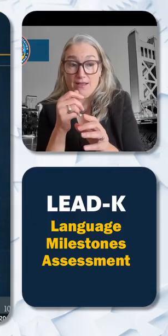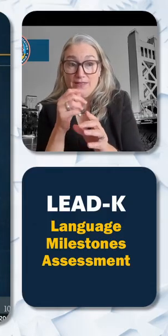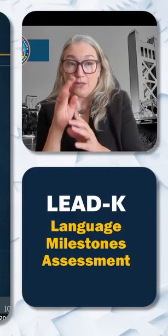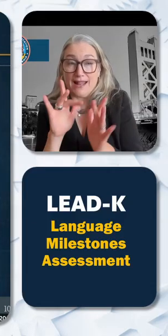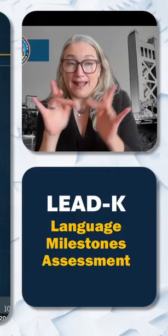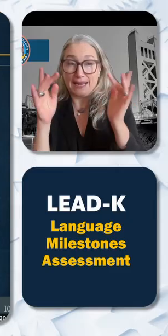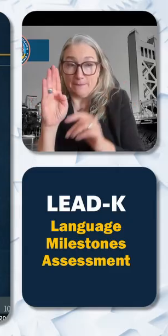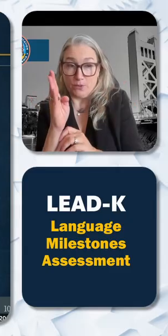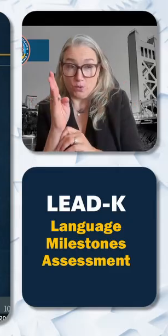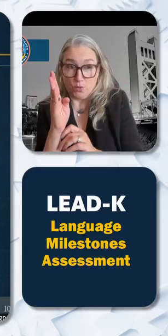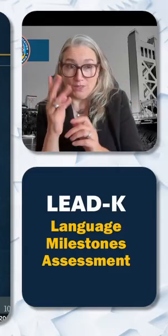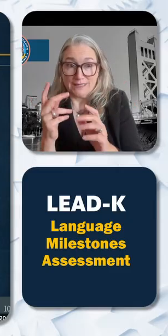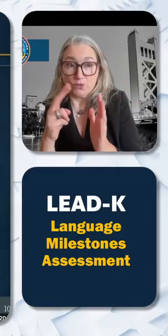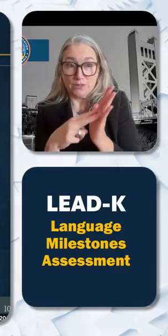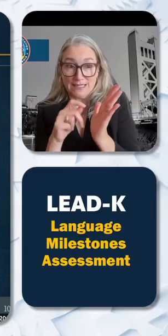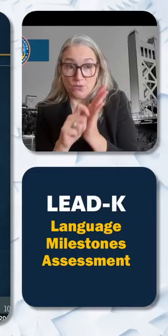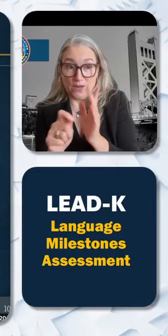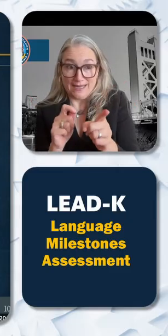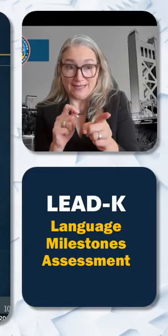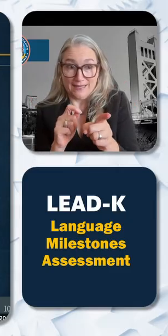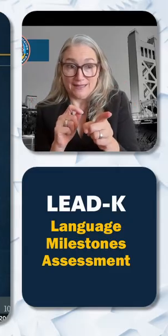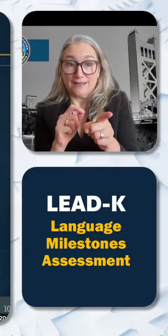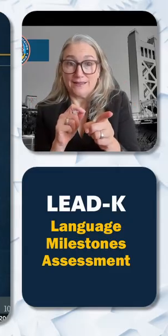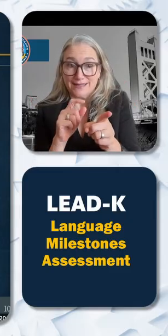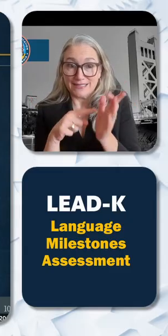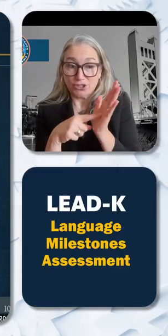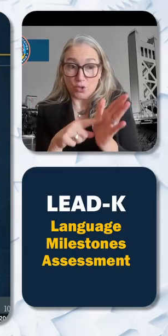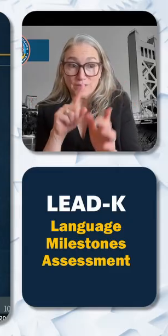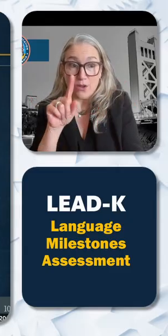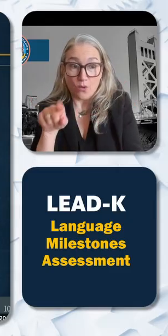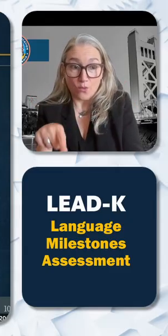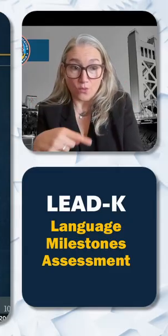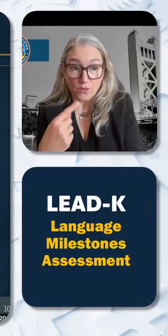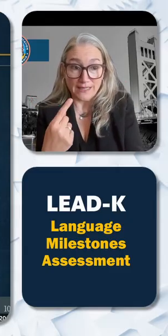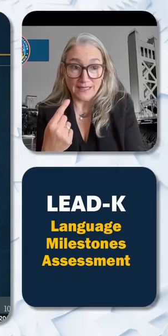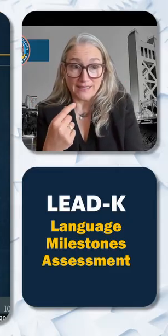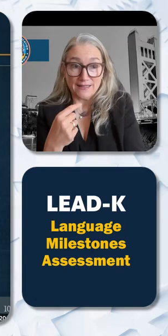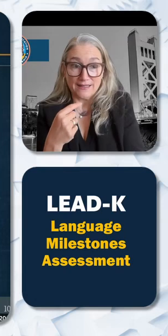So, it's reading, writing, and math. The blue one is reading and writing.